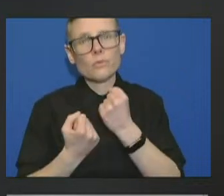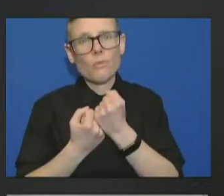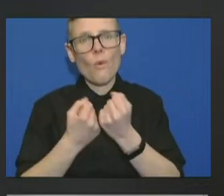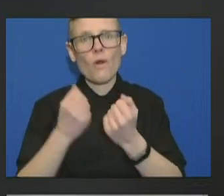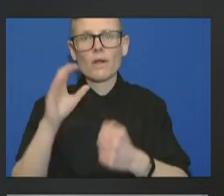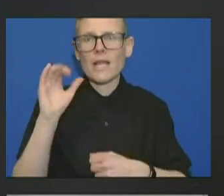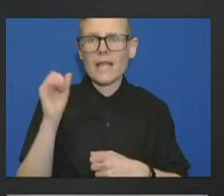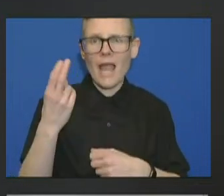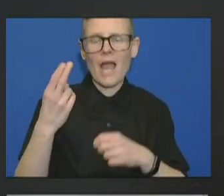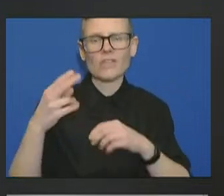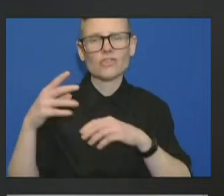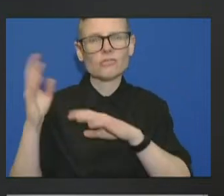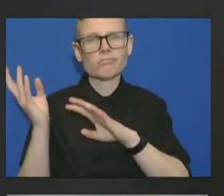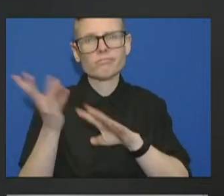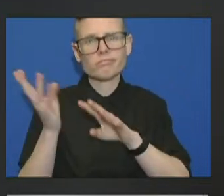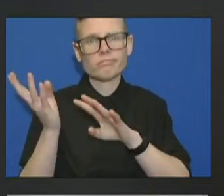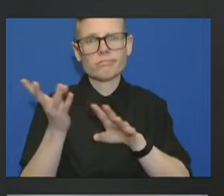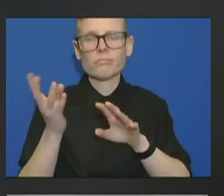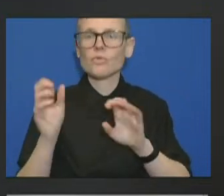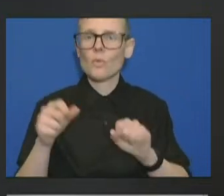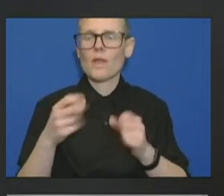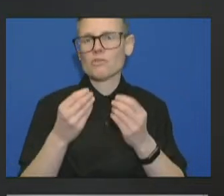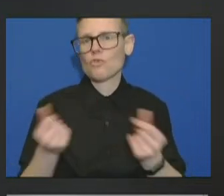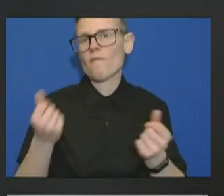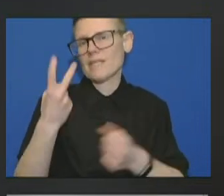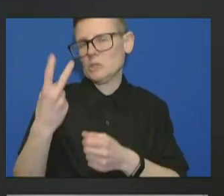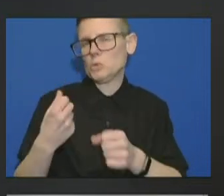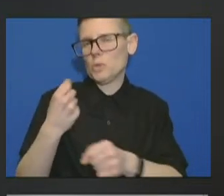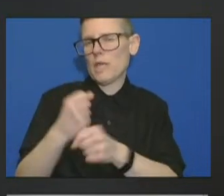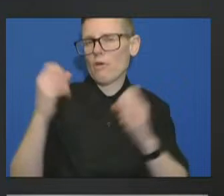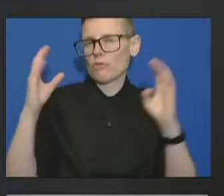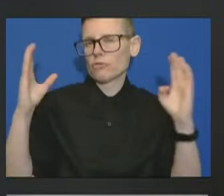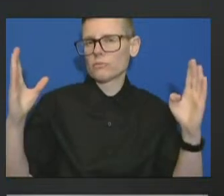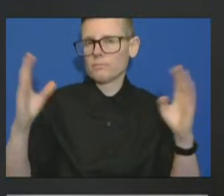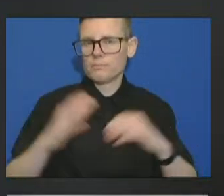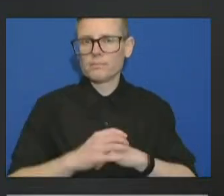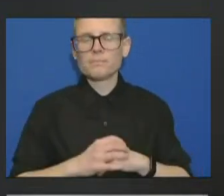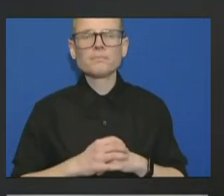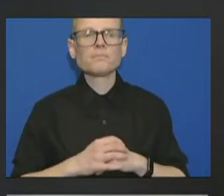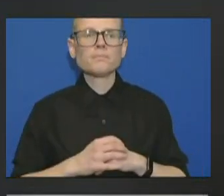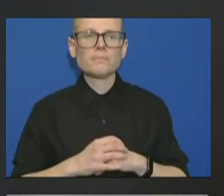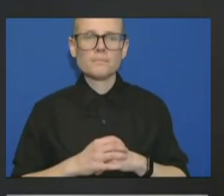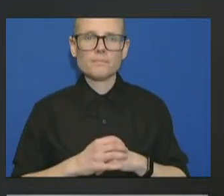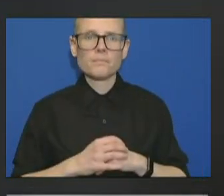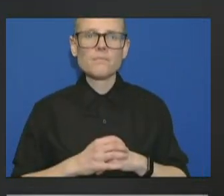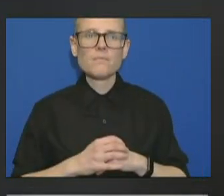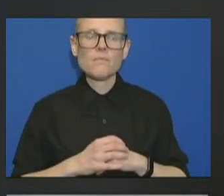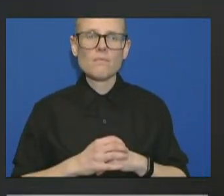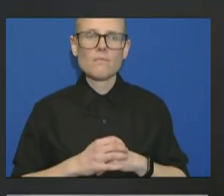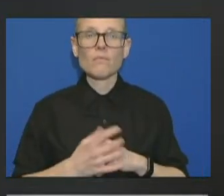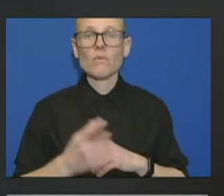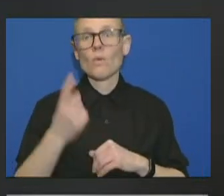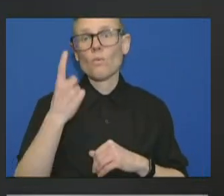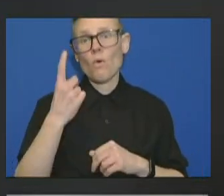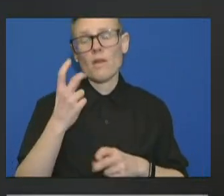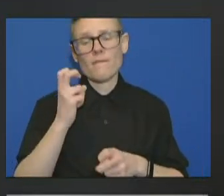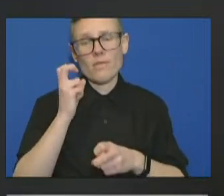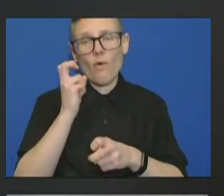enough in to support cash flow for the next couple of years so that we can solve this within a